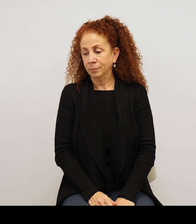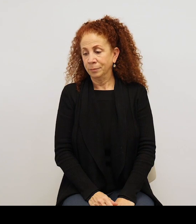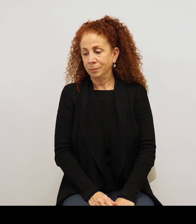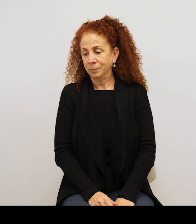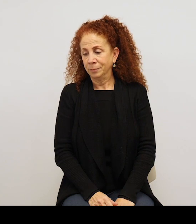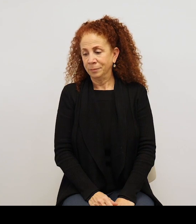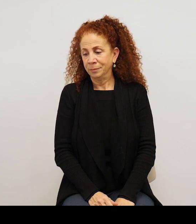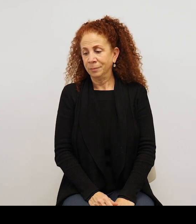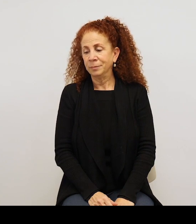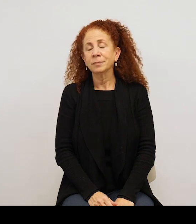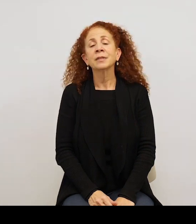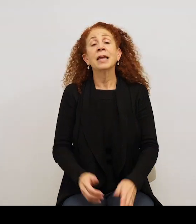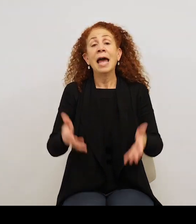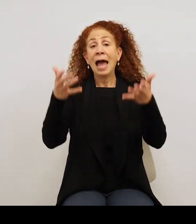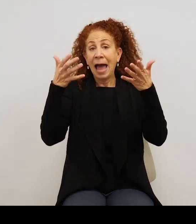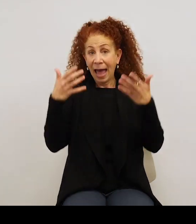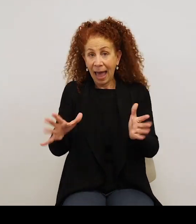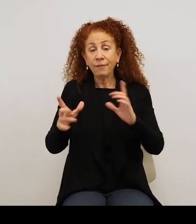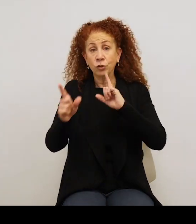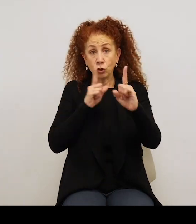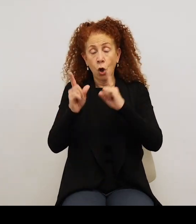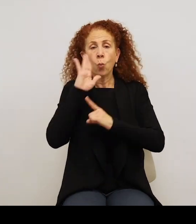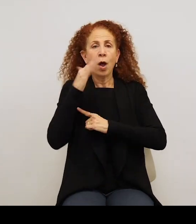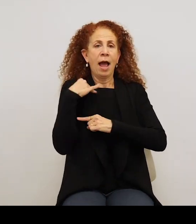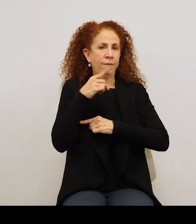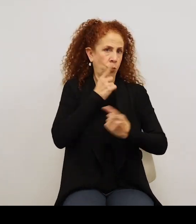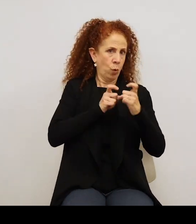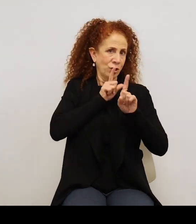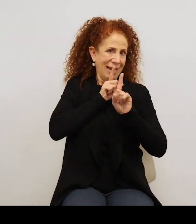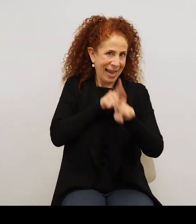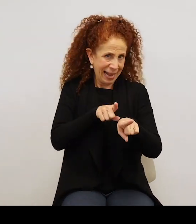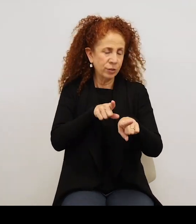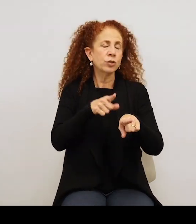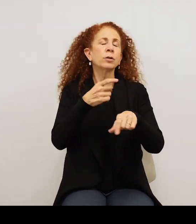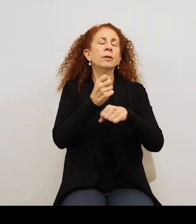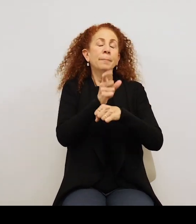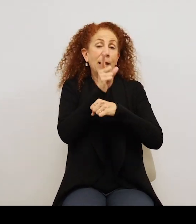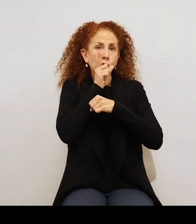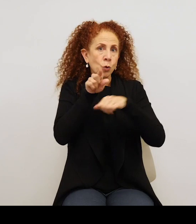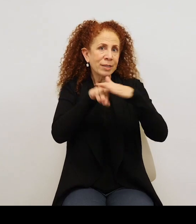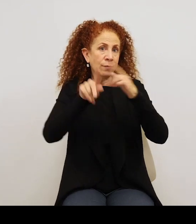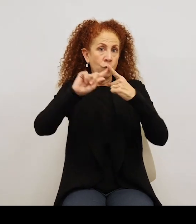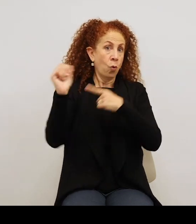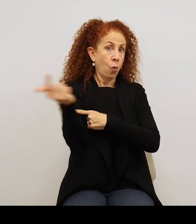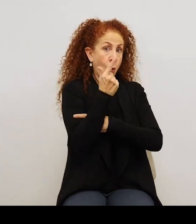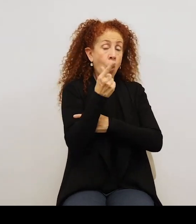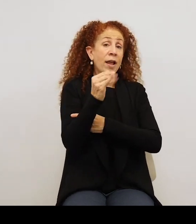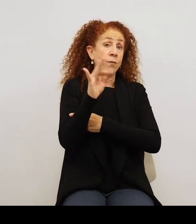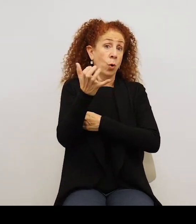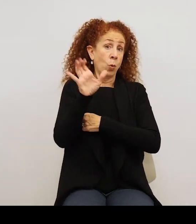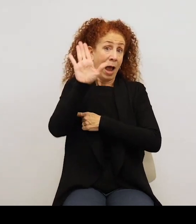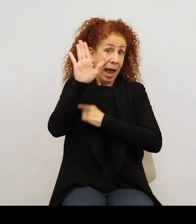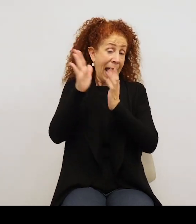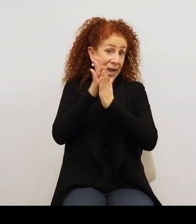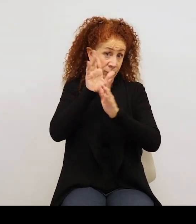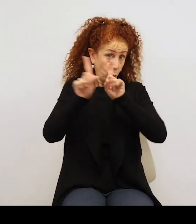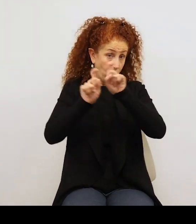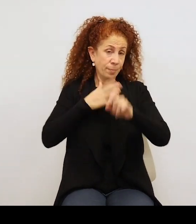And as we record all of our events to make them accessible for a wider audience, we do ask that you raise your hand if you want to ask a question, and we'll